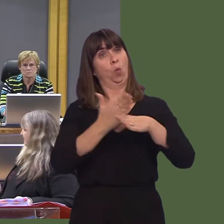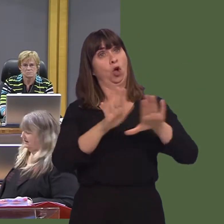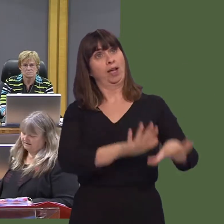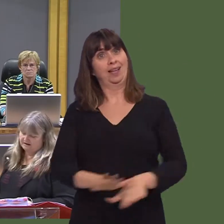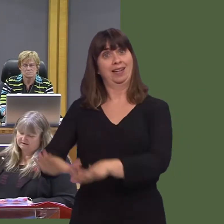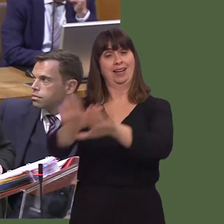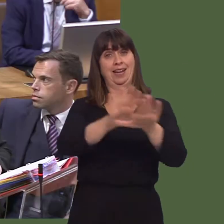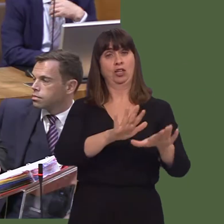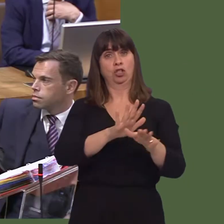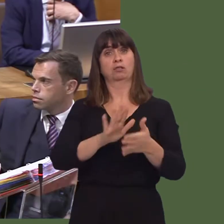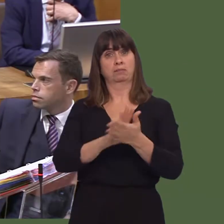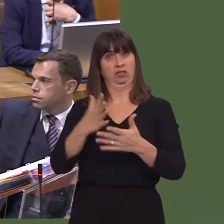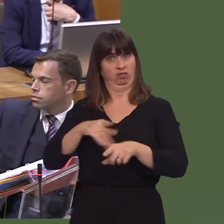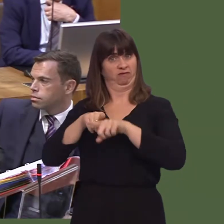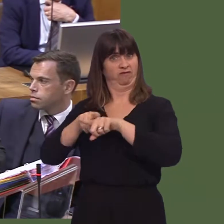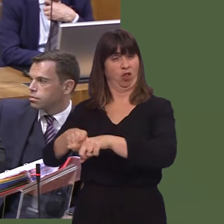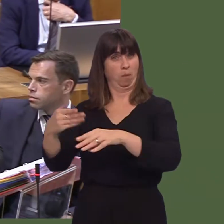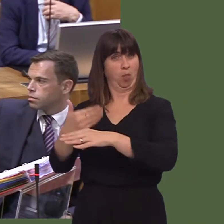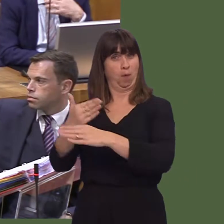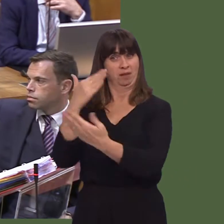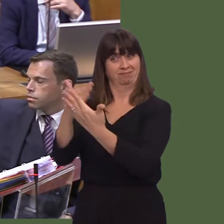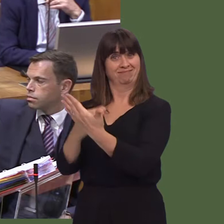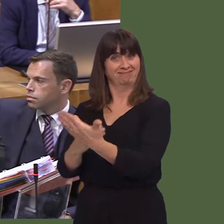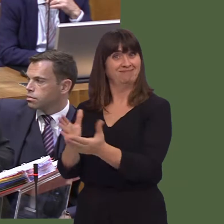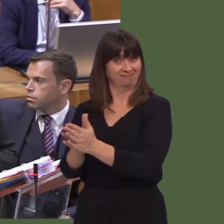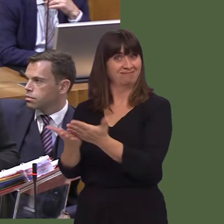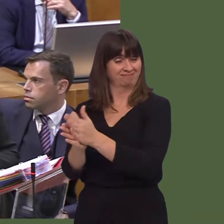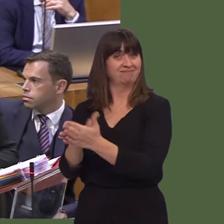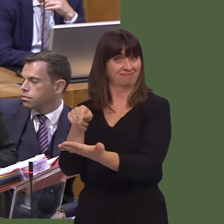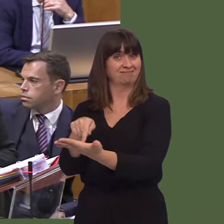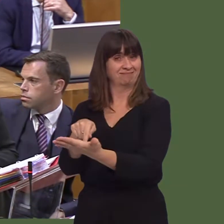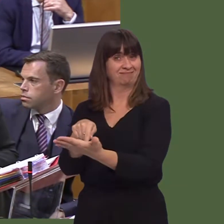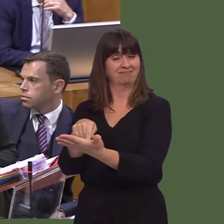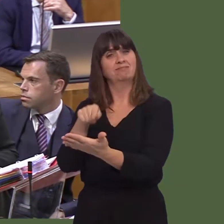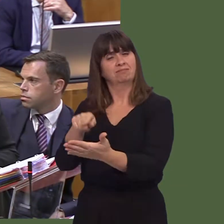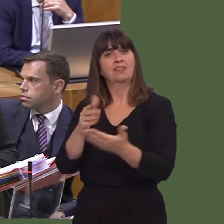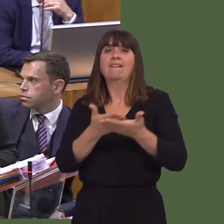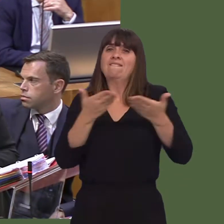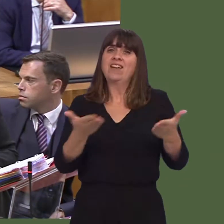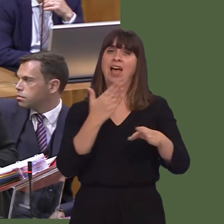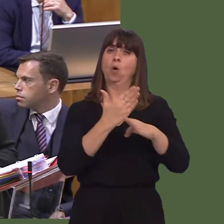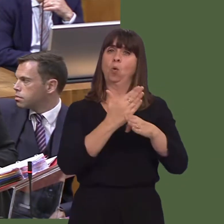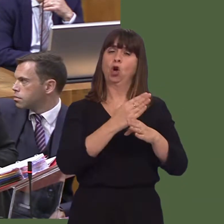employment practices that Hefin David has outlined there. And it is a central focus of the Fair Work Commission, which will be considering whether